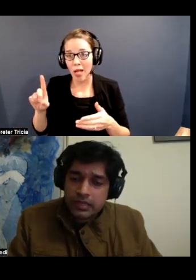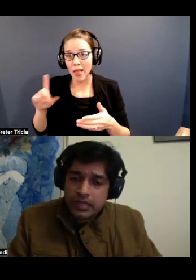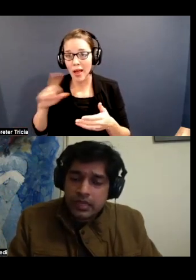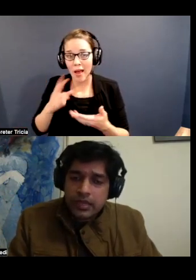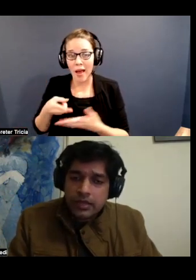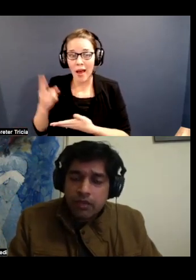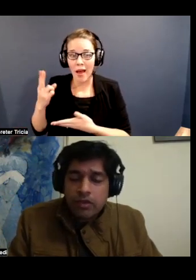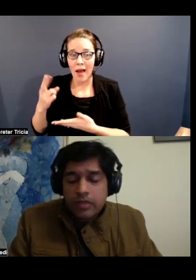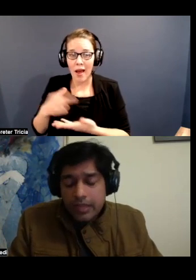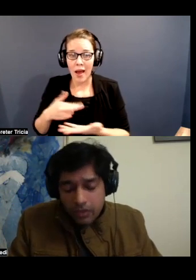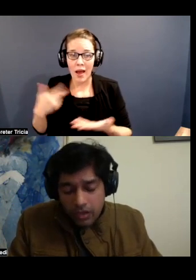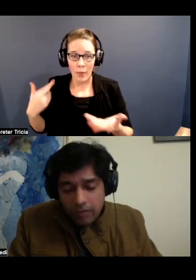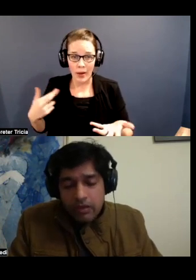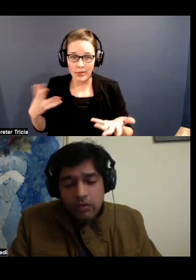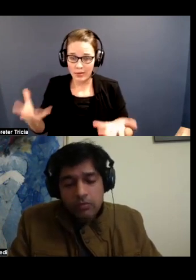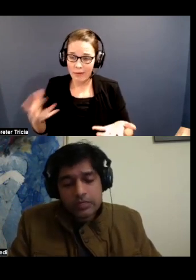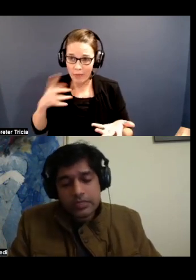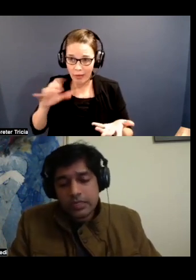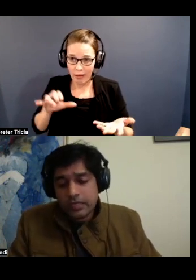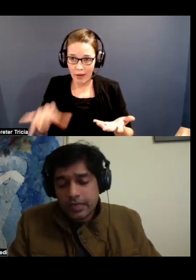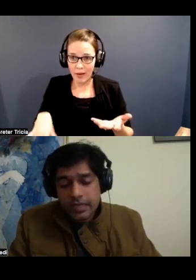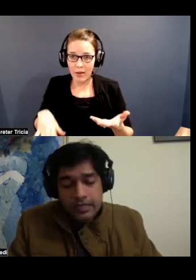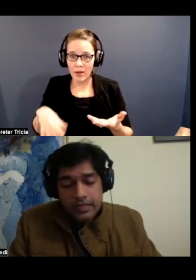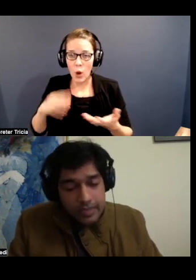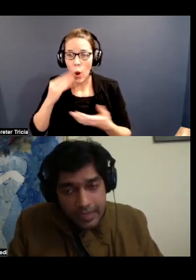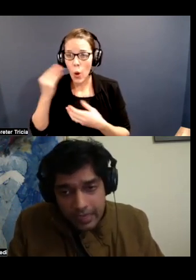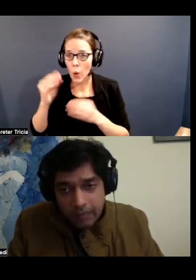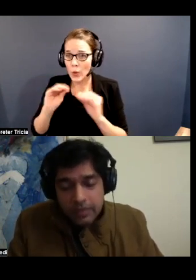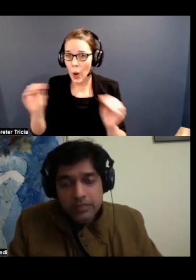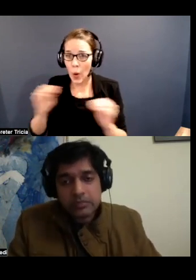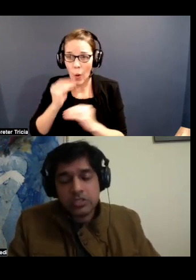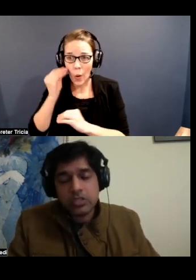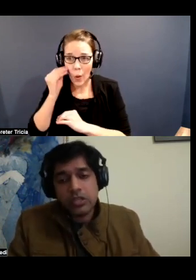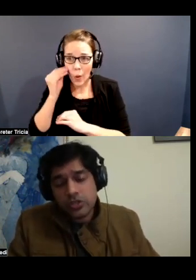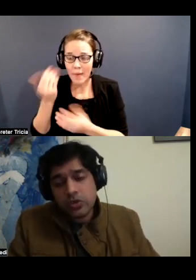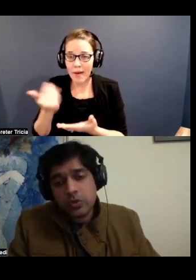Now when we talk about homelessness, it is again, a multidimensional issue,